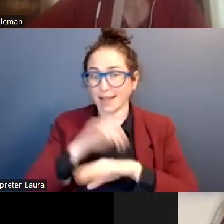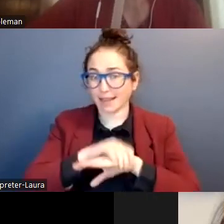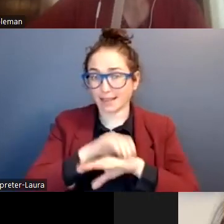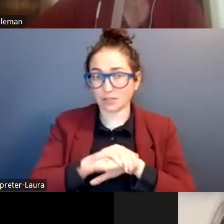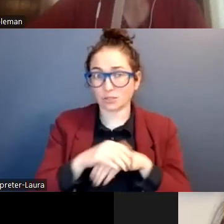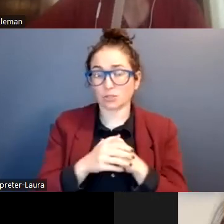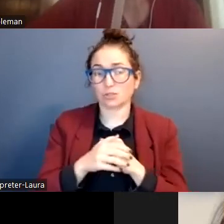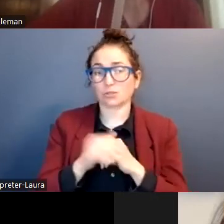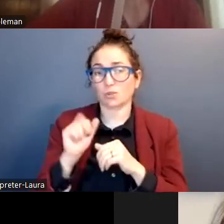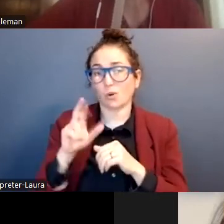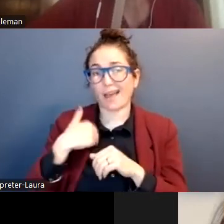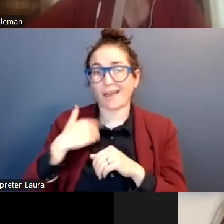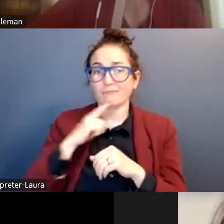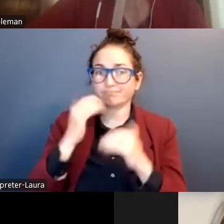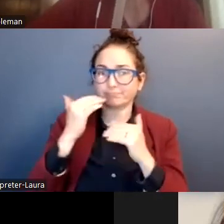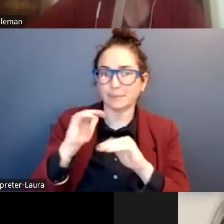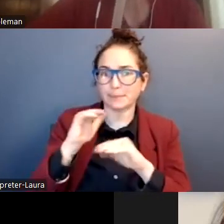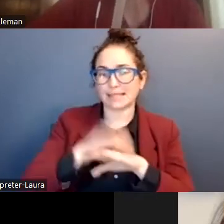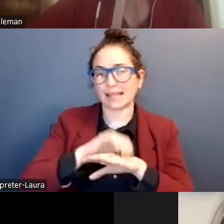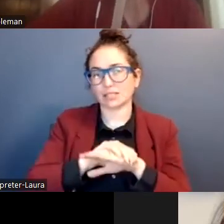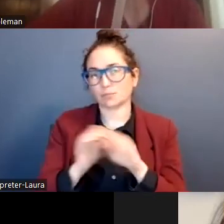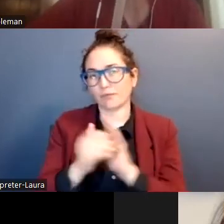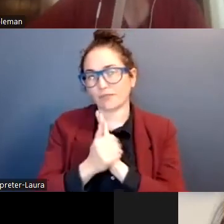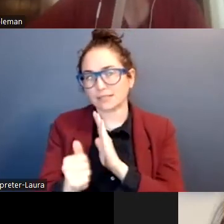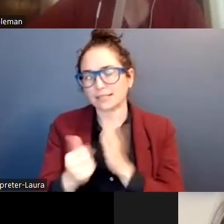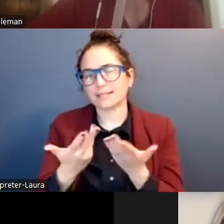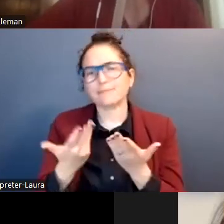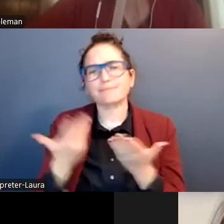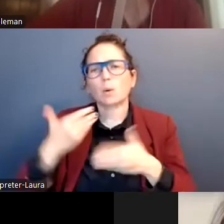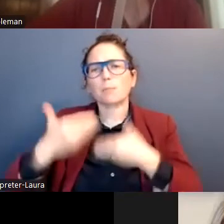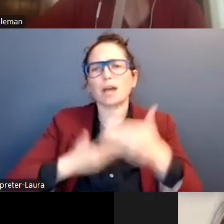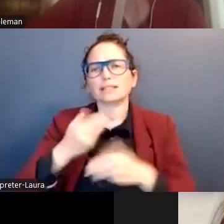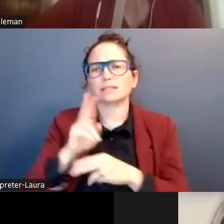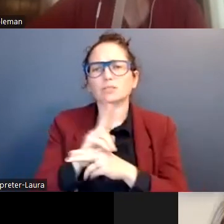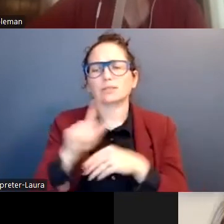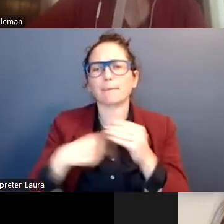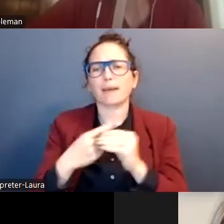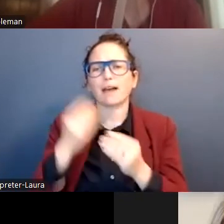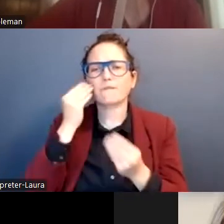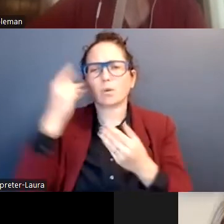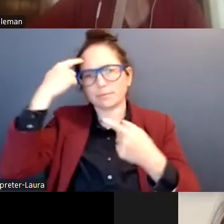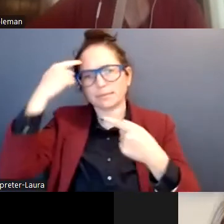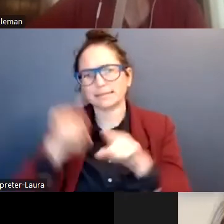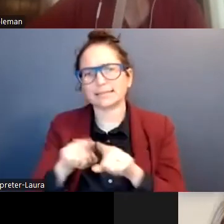proficiency? And so again, what processes are used around informed consent? The last one